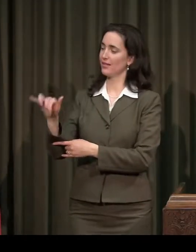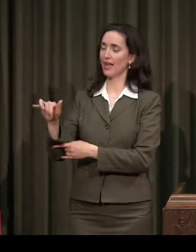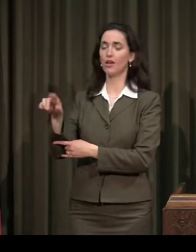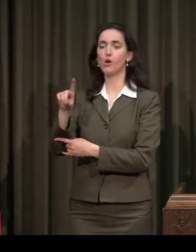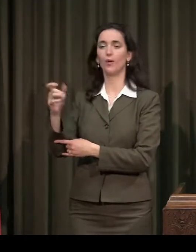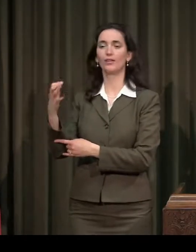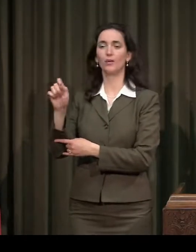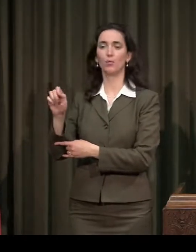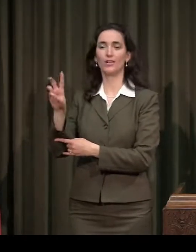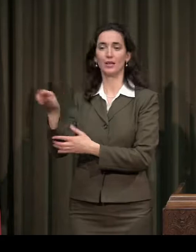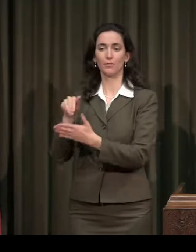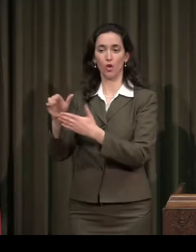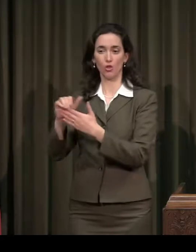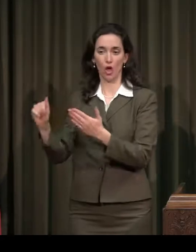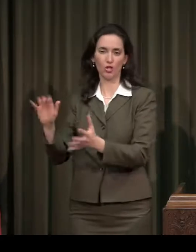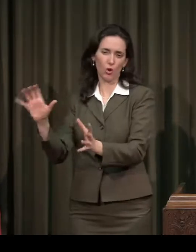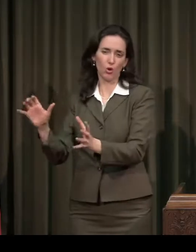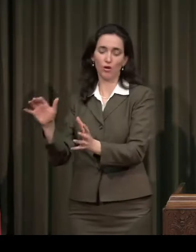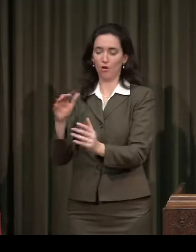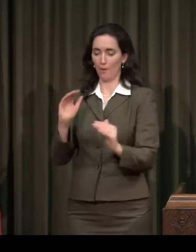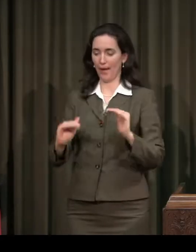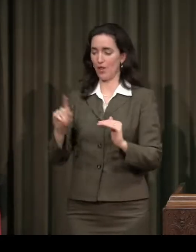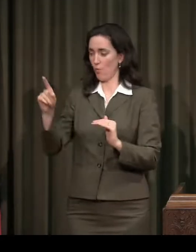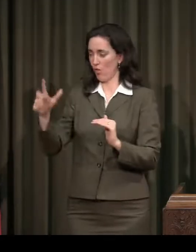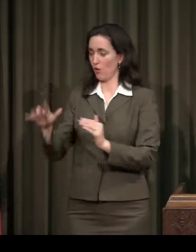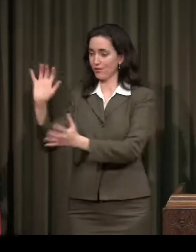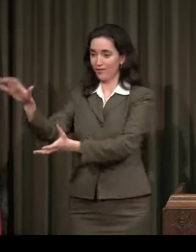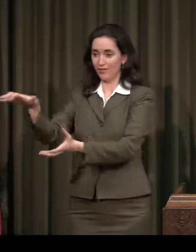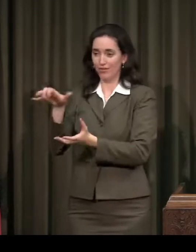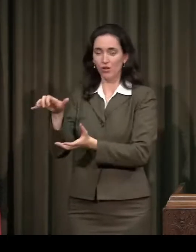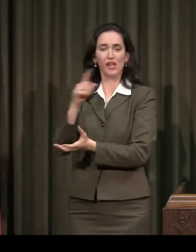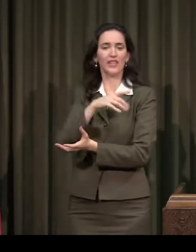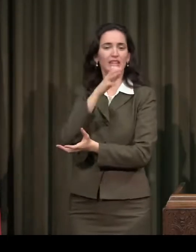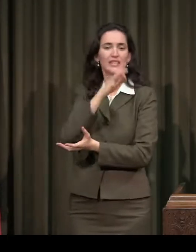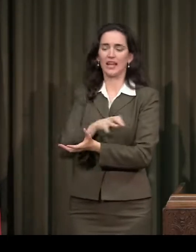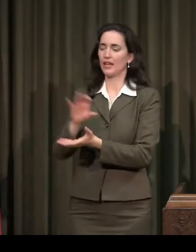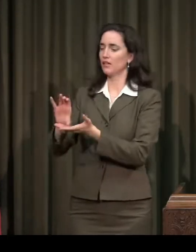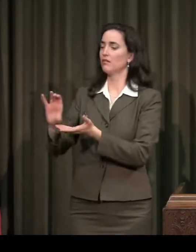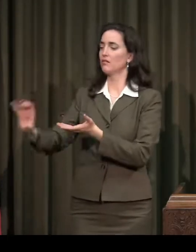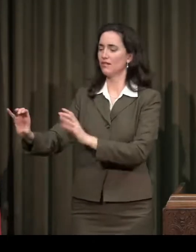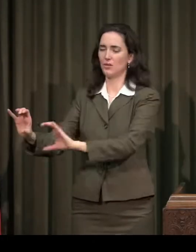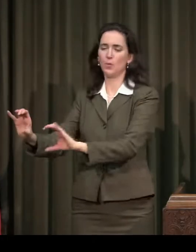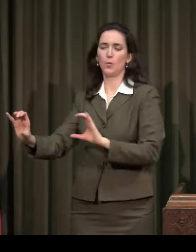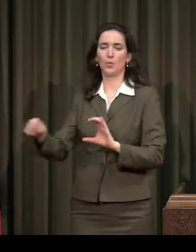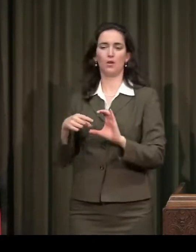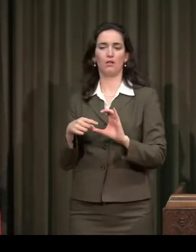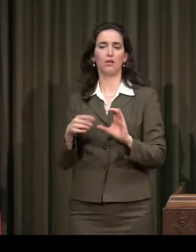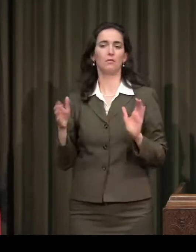million dollars one-third of the current balance for its intended purpose and i'll say this again because it bears